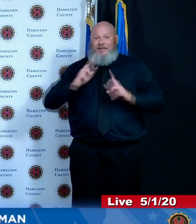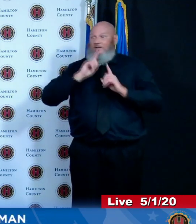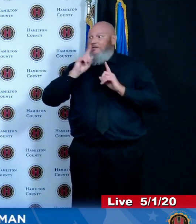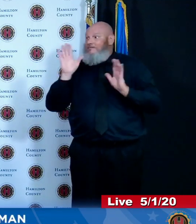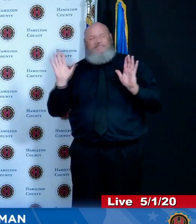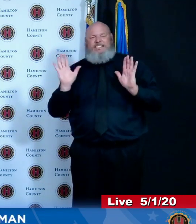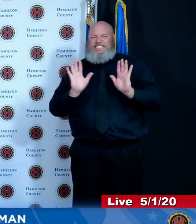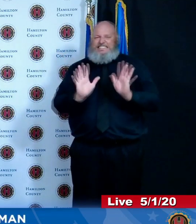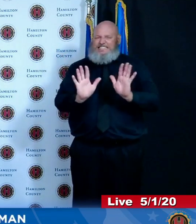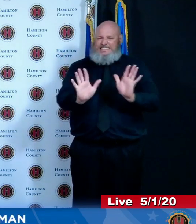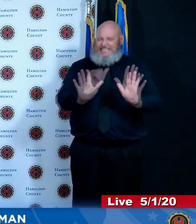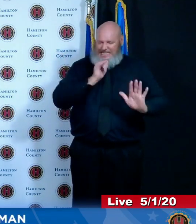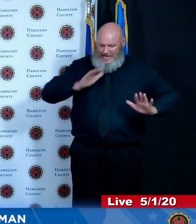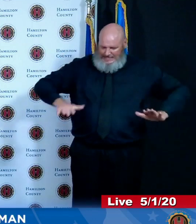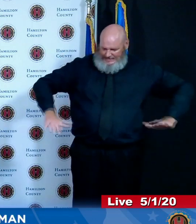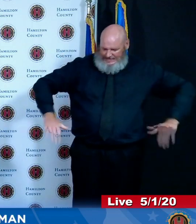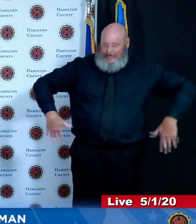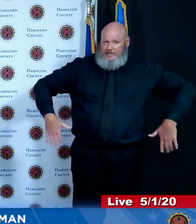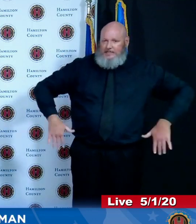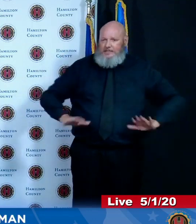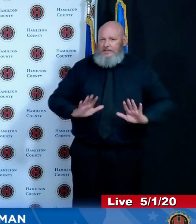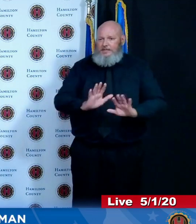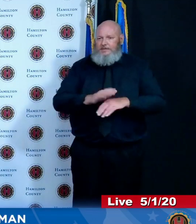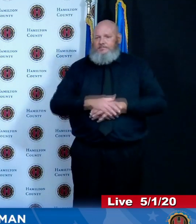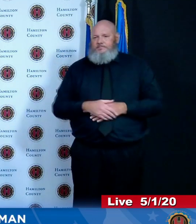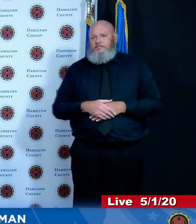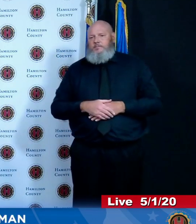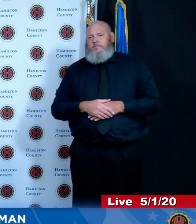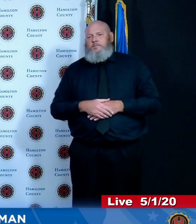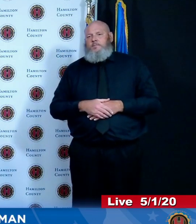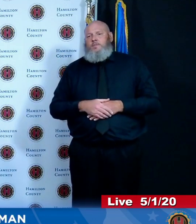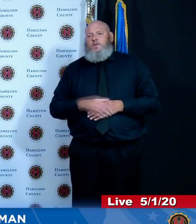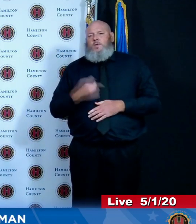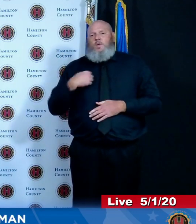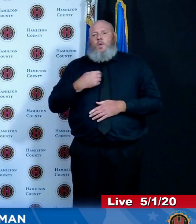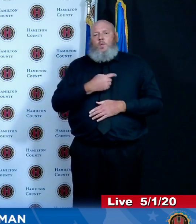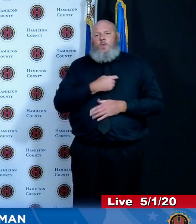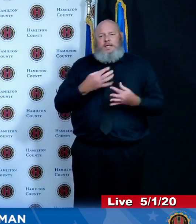back up and working but that is still listed in the directors order as well as